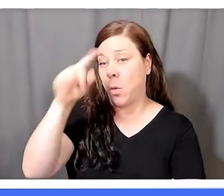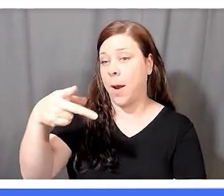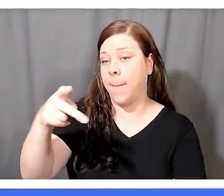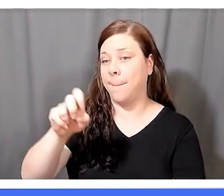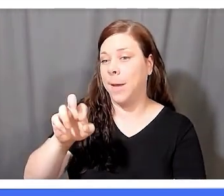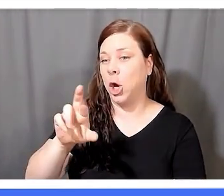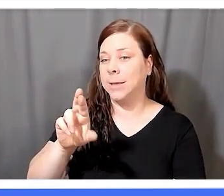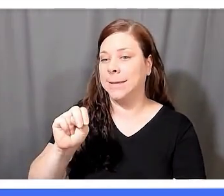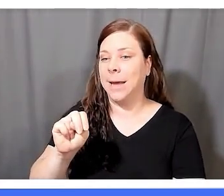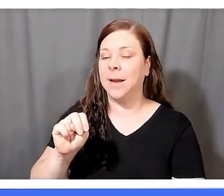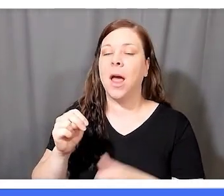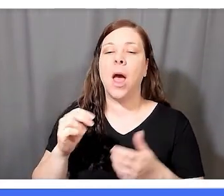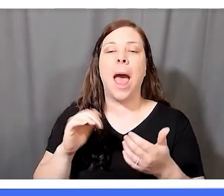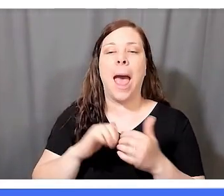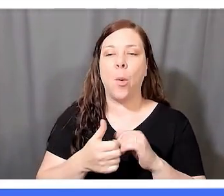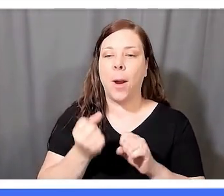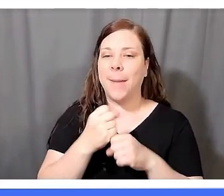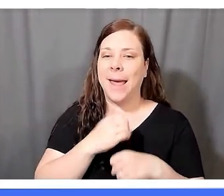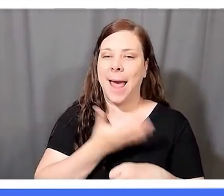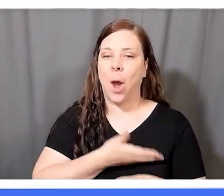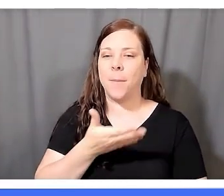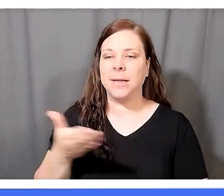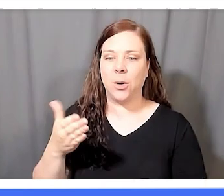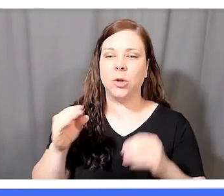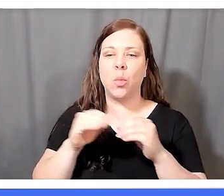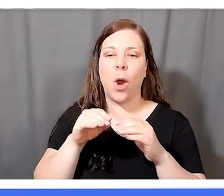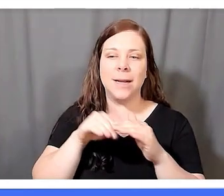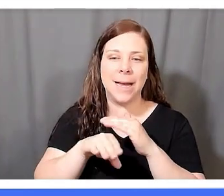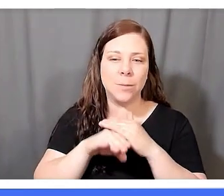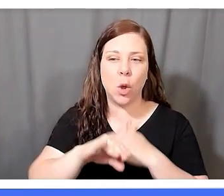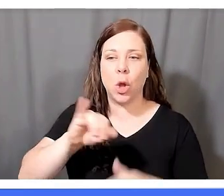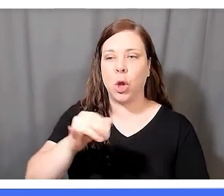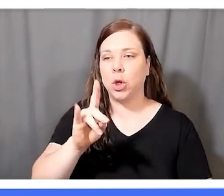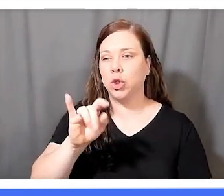assessments and materials accessible. As Judith mentioned in her earlier presentation,